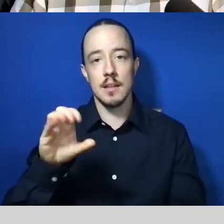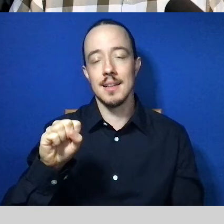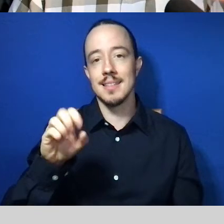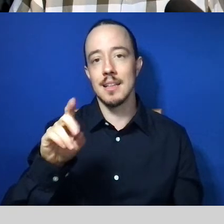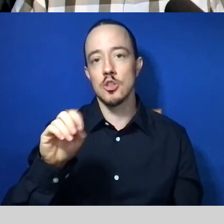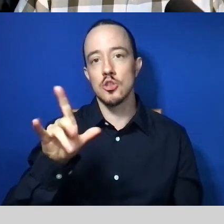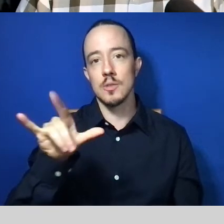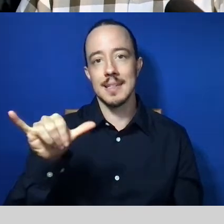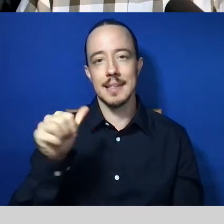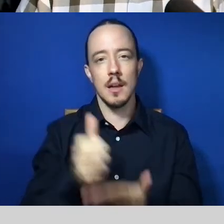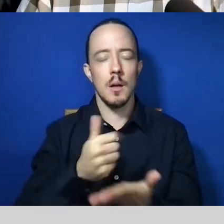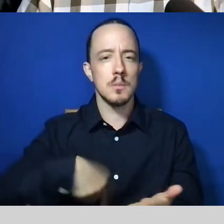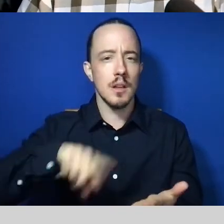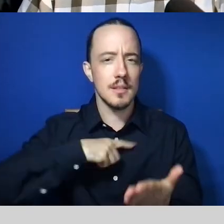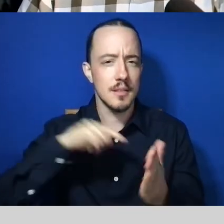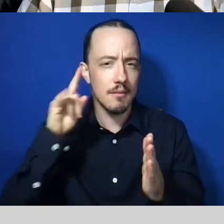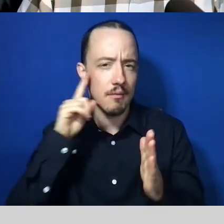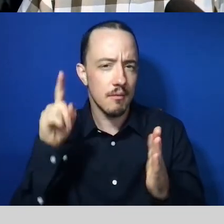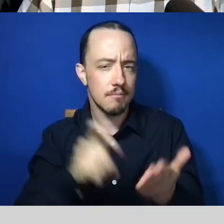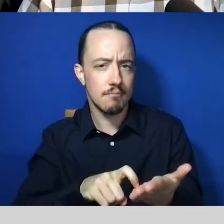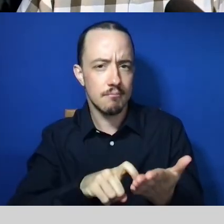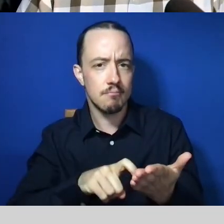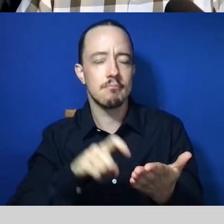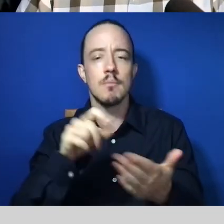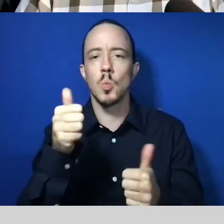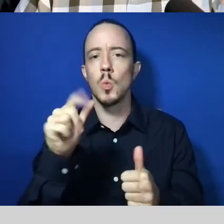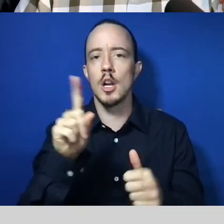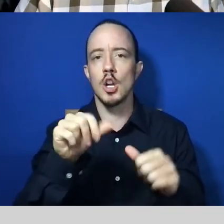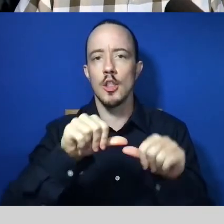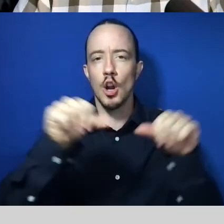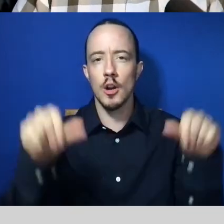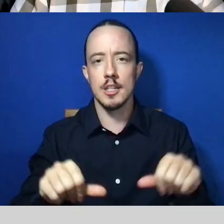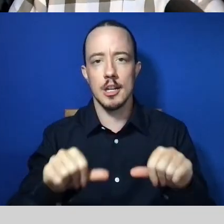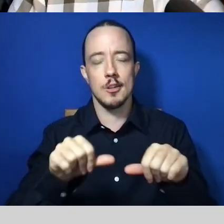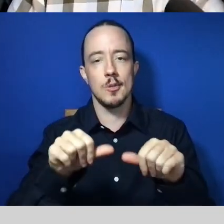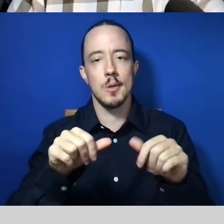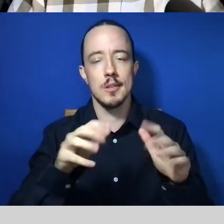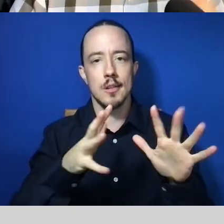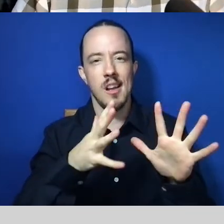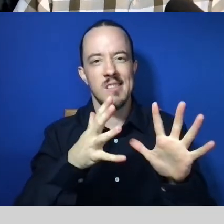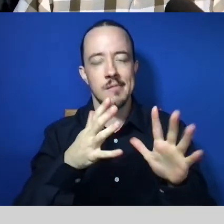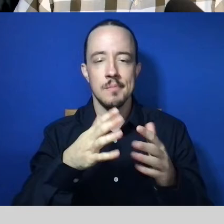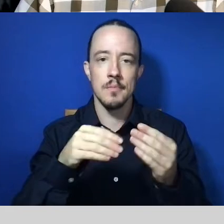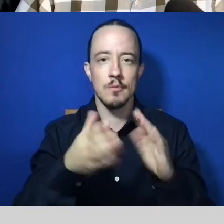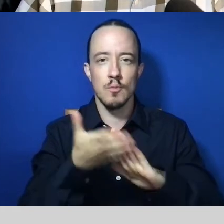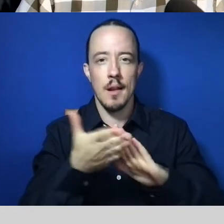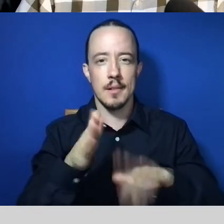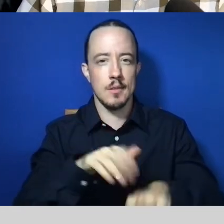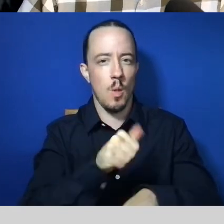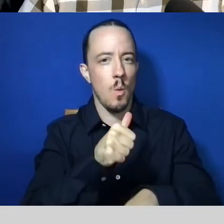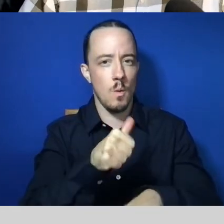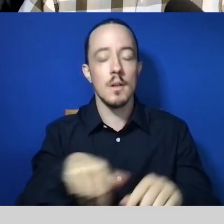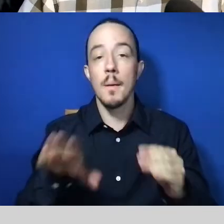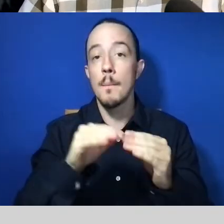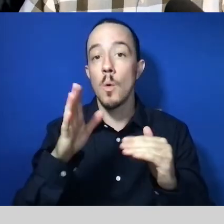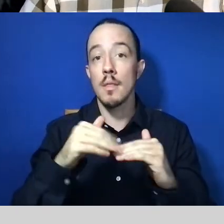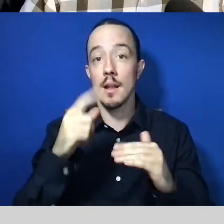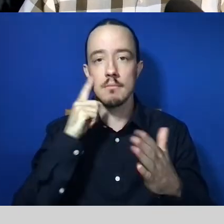where certain components of the architecture were slowing down. It does more than just track errors and give you trace backs for those specific errors.